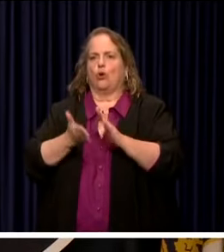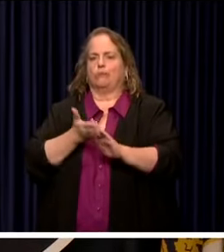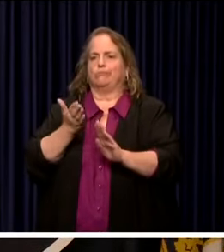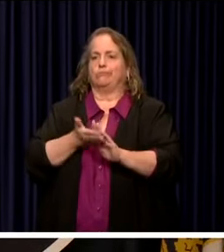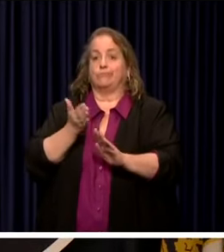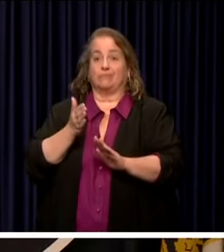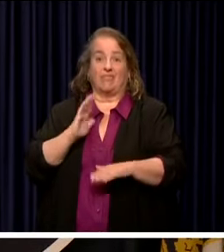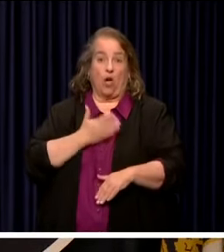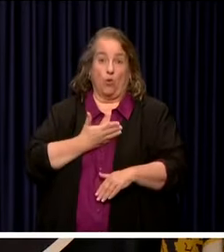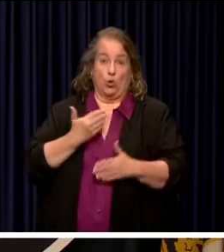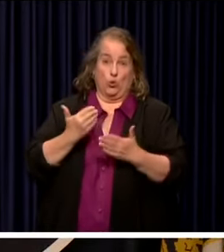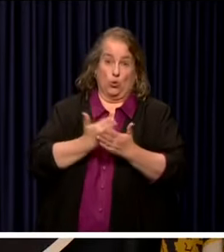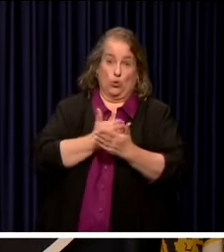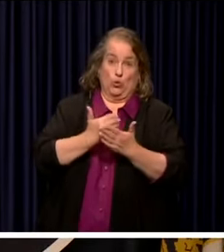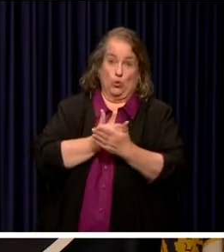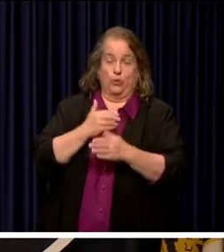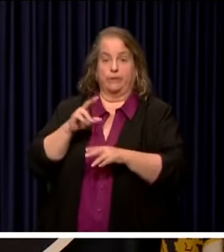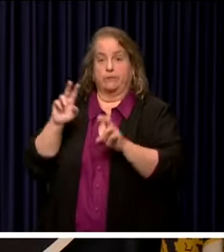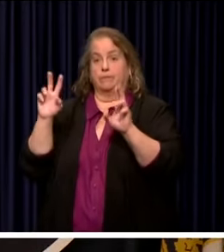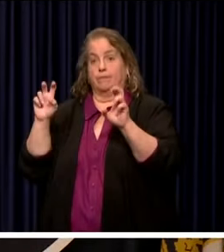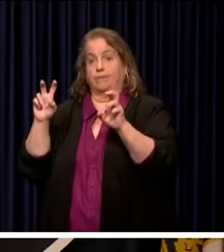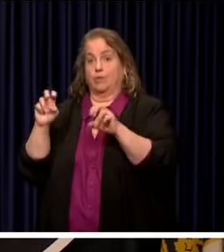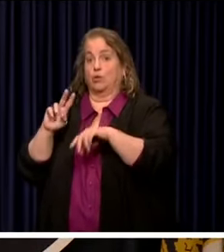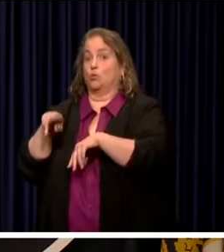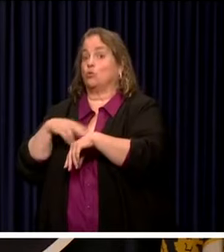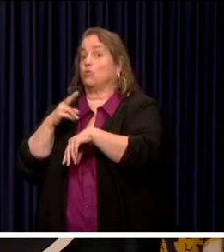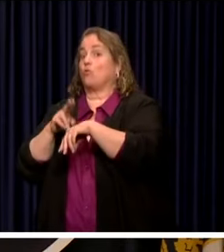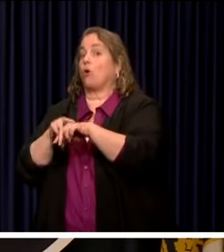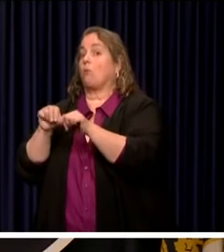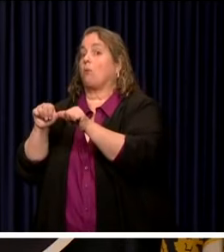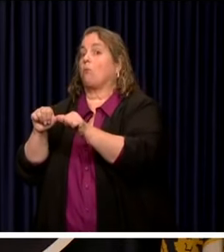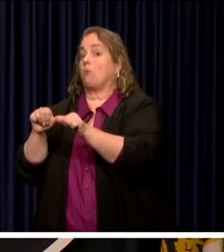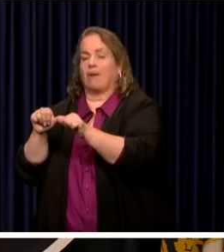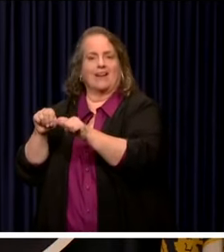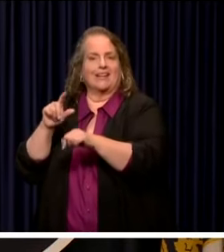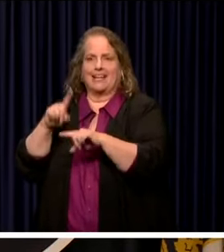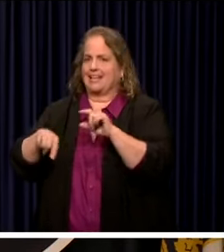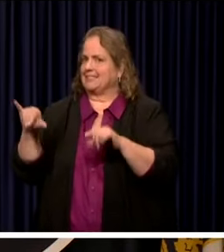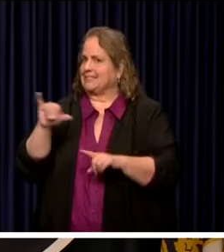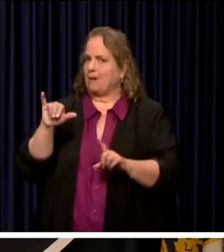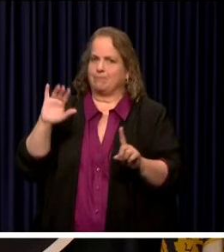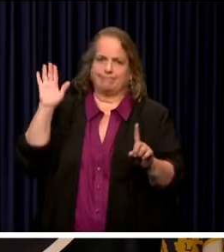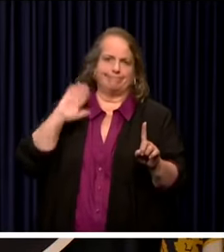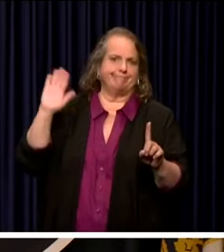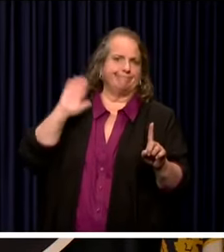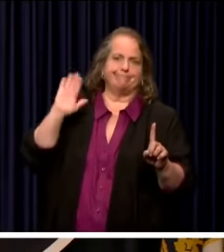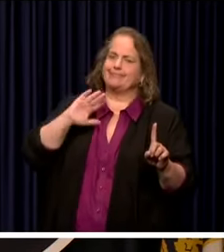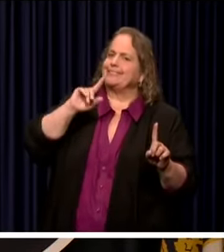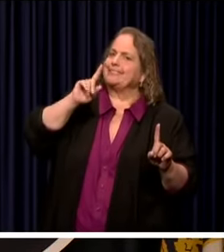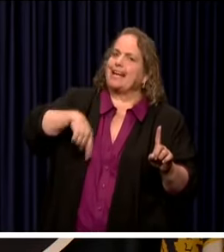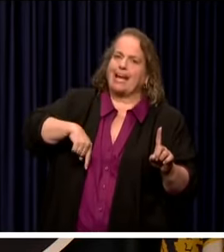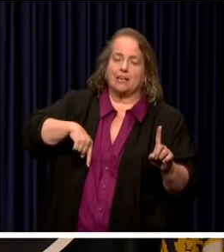SO WE WANT OUR BUSINESSES THINKING ABOUT THIS, GETTING READY. AND HERE ARE A COUPLE OF THINGS